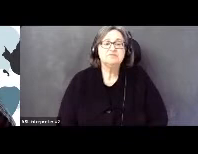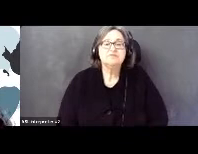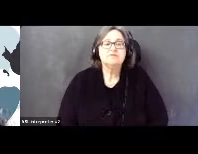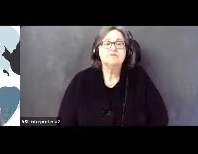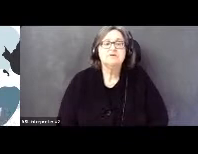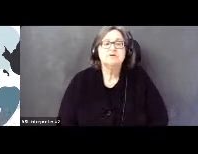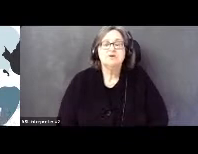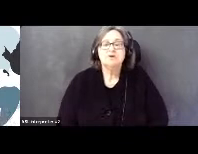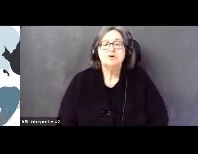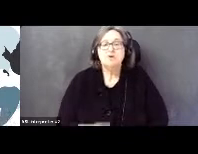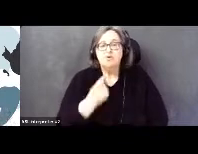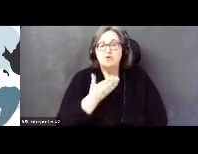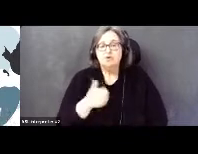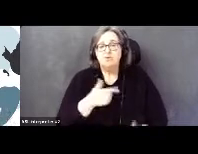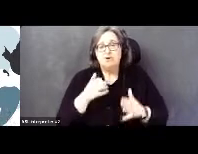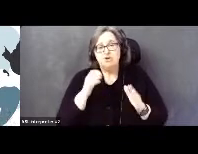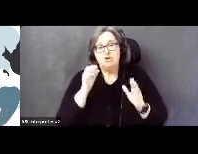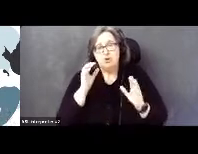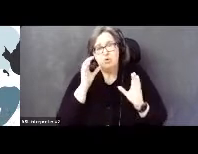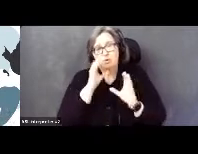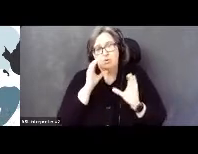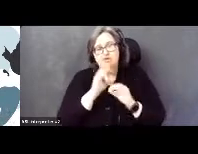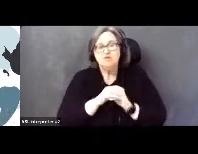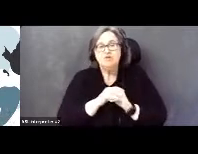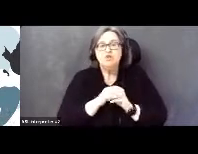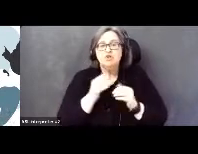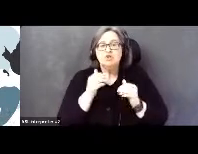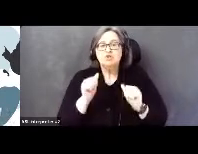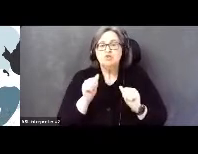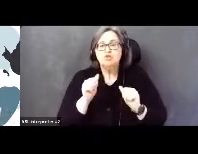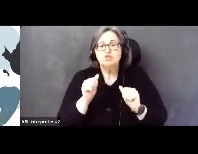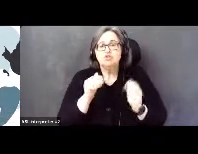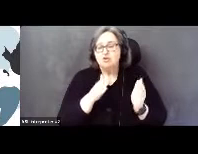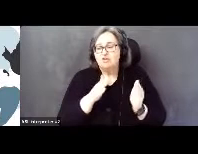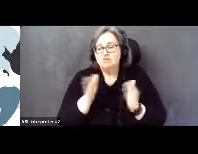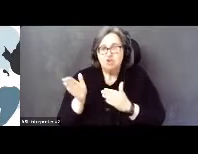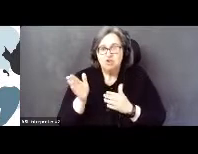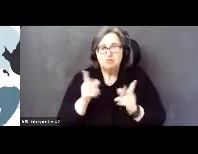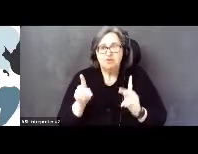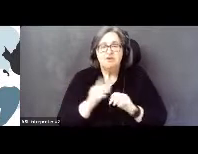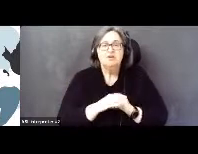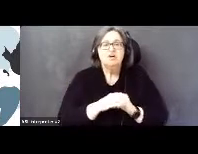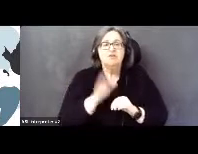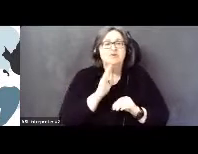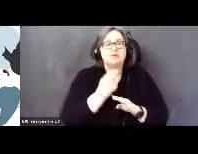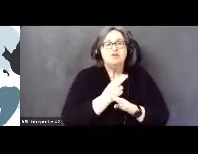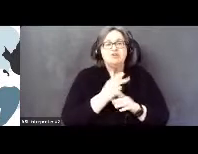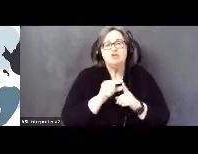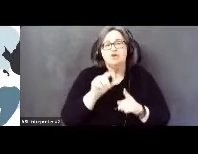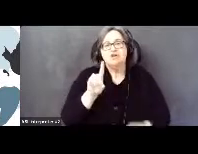that we want to look for is really trying to divert folks. We use -- before I've used the term deflect which is trying to keep